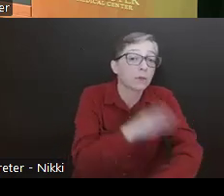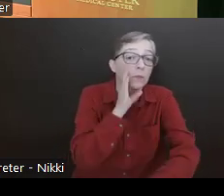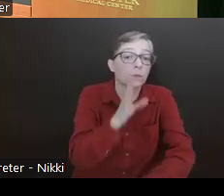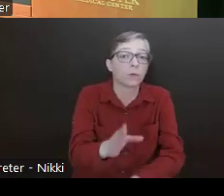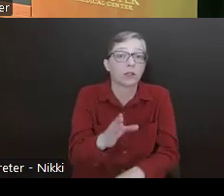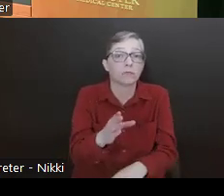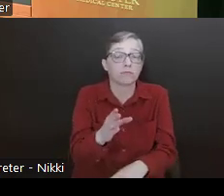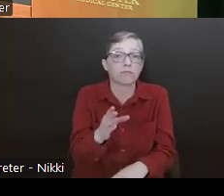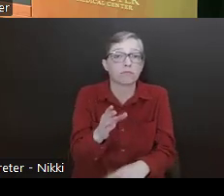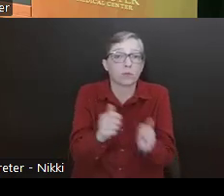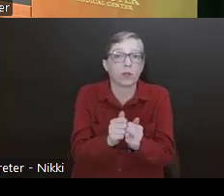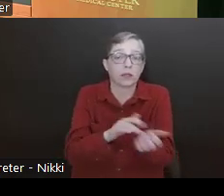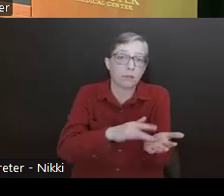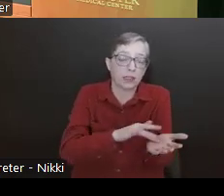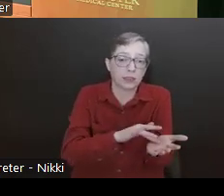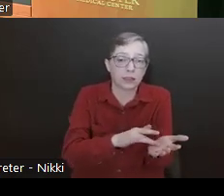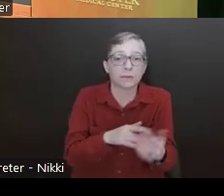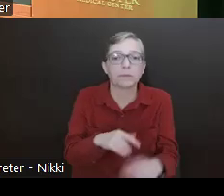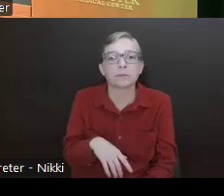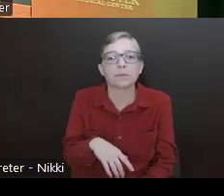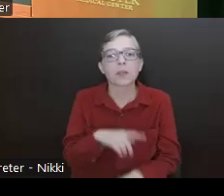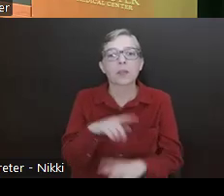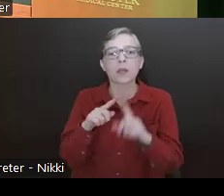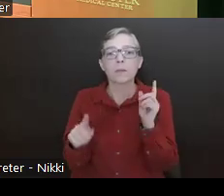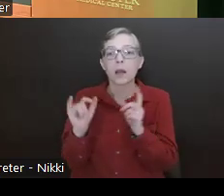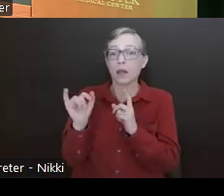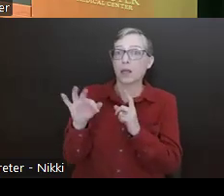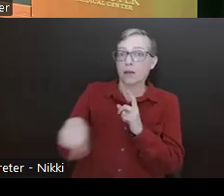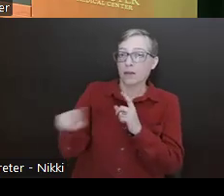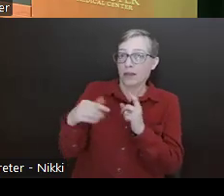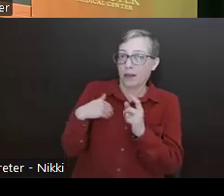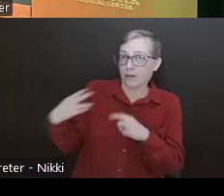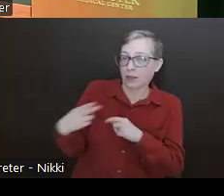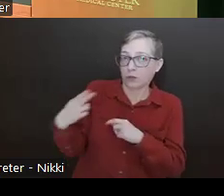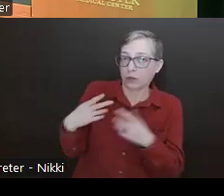um and when we take a look at whether or not they have a history of depression um over 80% of